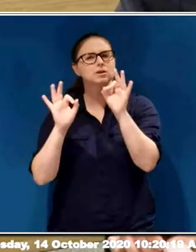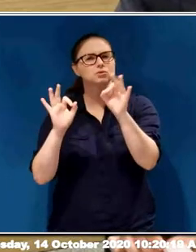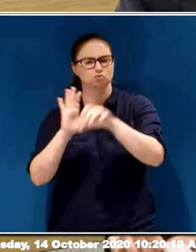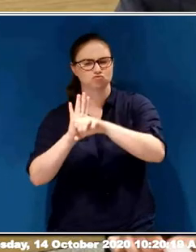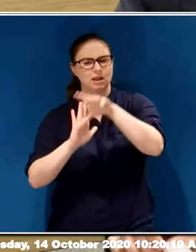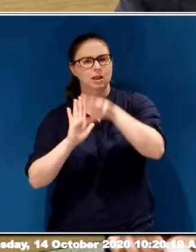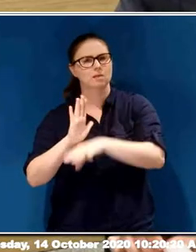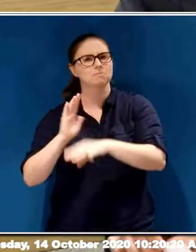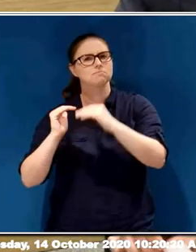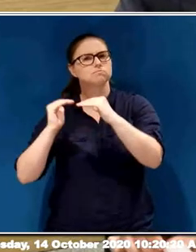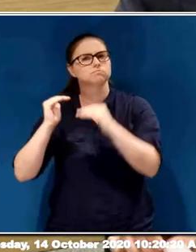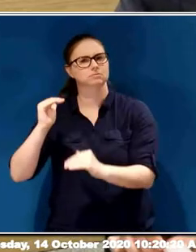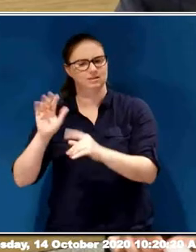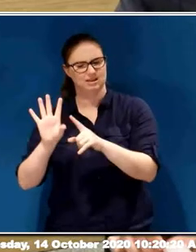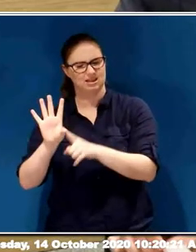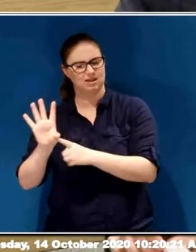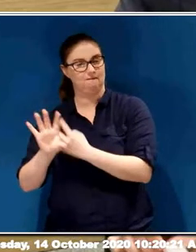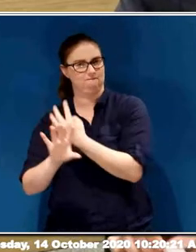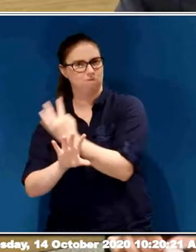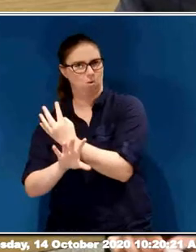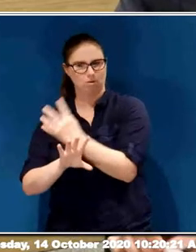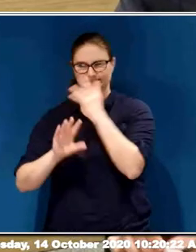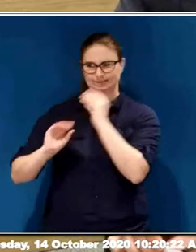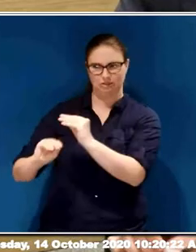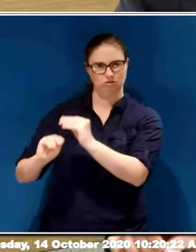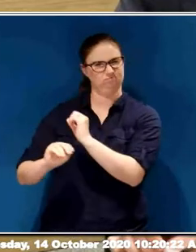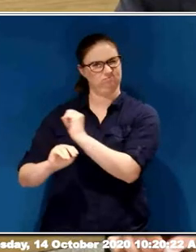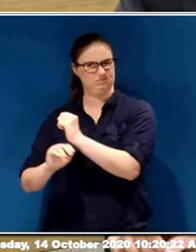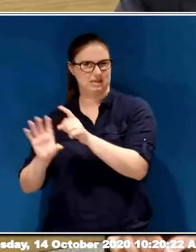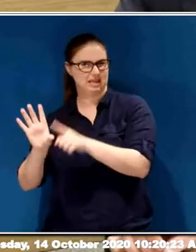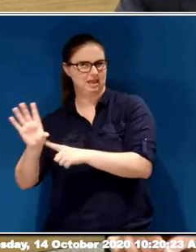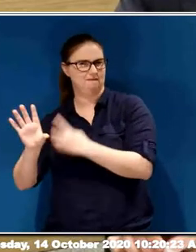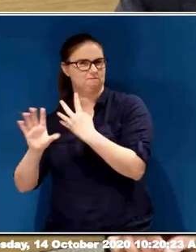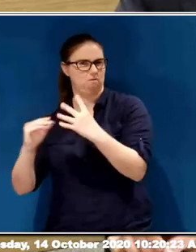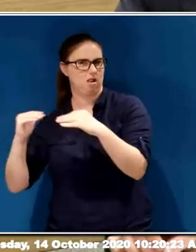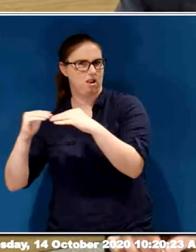from memory, Bs in both Maths and English.